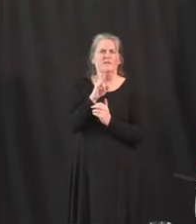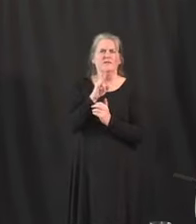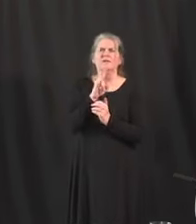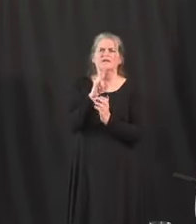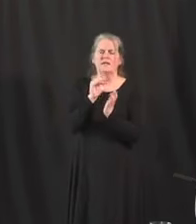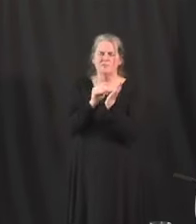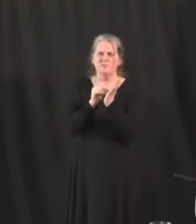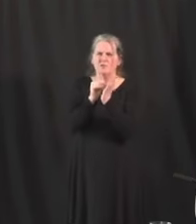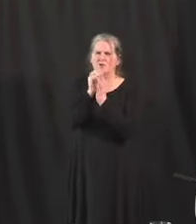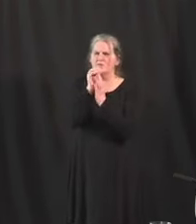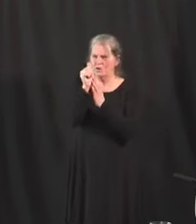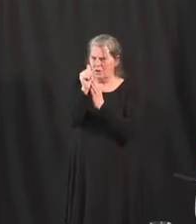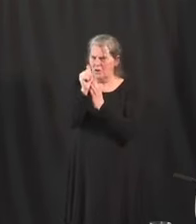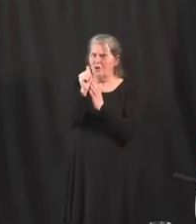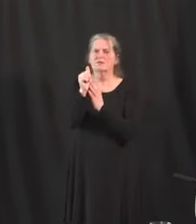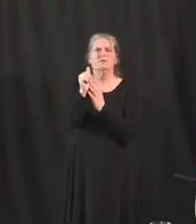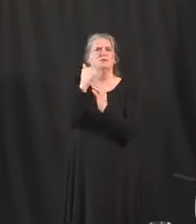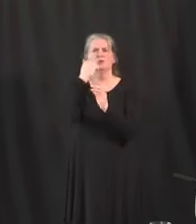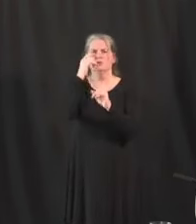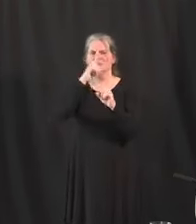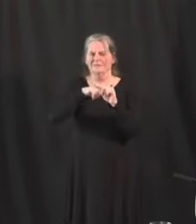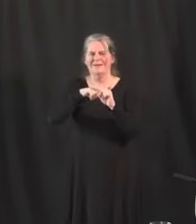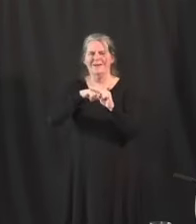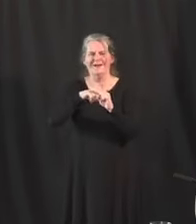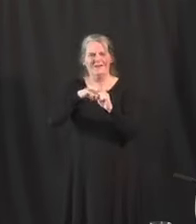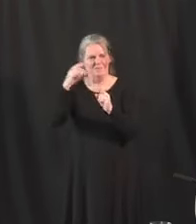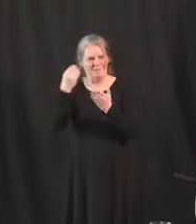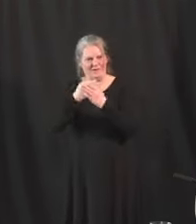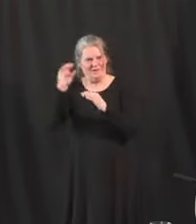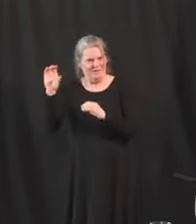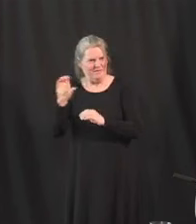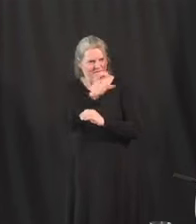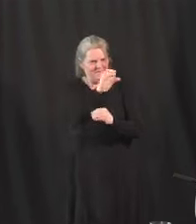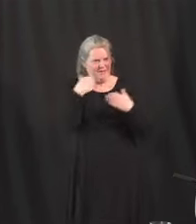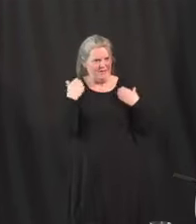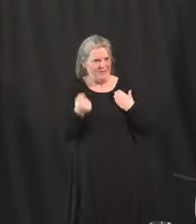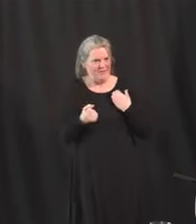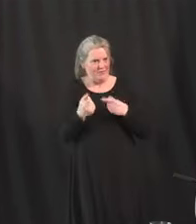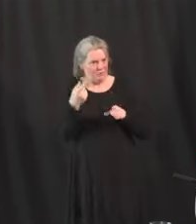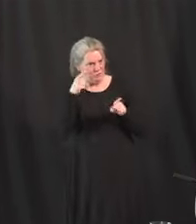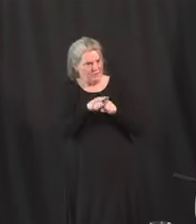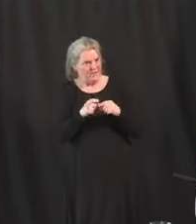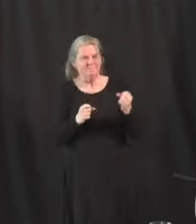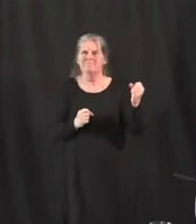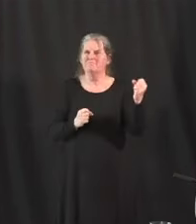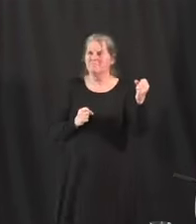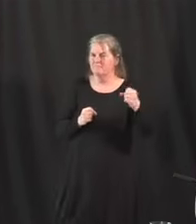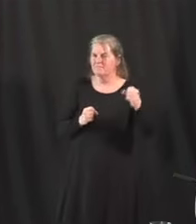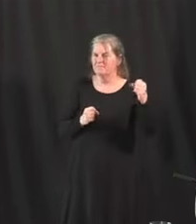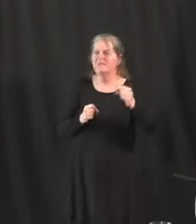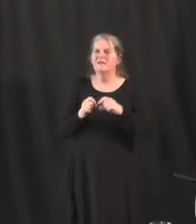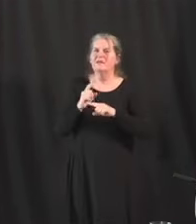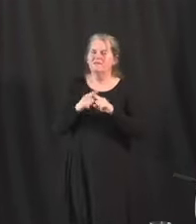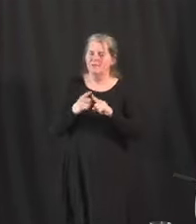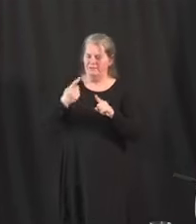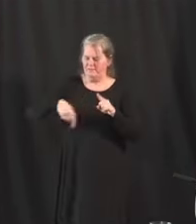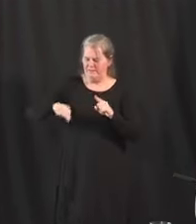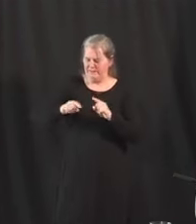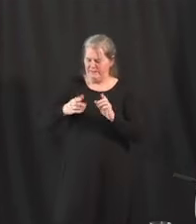COULDN'T COME AT A BETTER TIME. DR. HANLEY WILL AGREE ON THAT. WHEN YOU TAKE A LOOK AT ALL OF THE PREPARATION WORK THAT THE